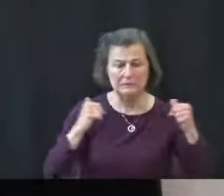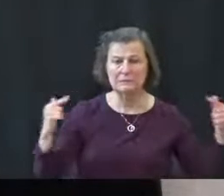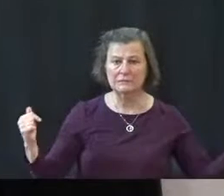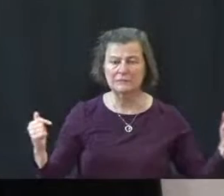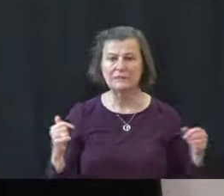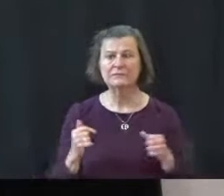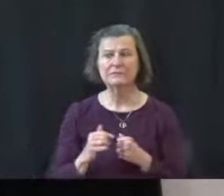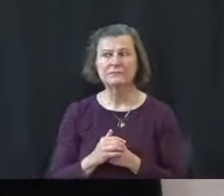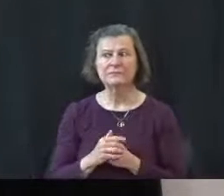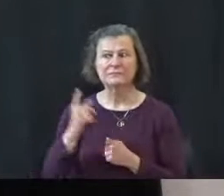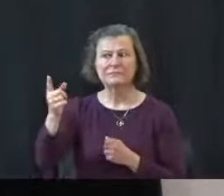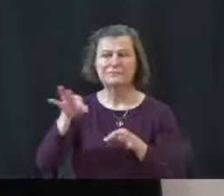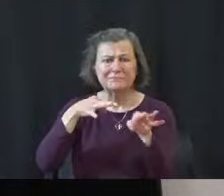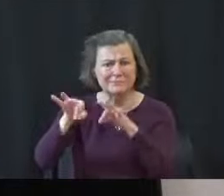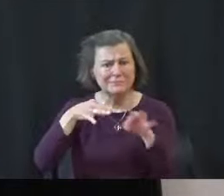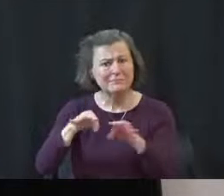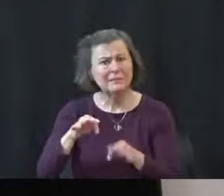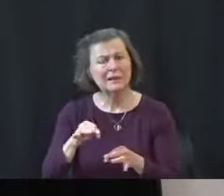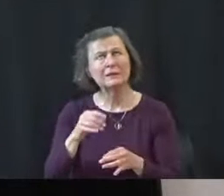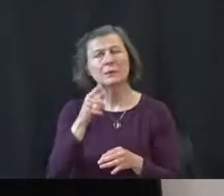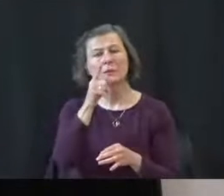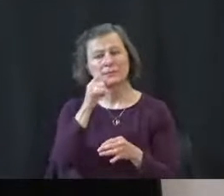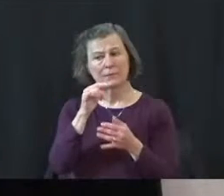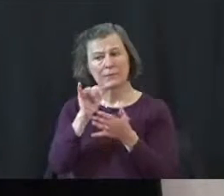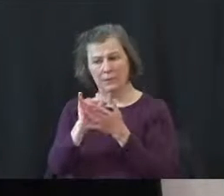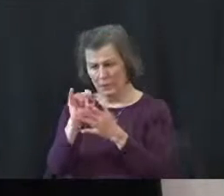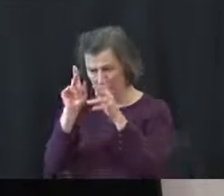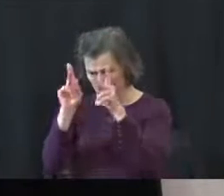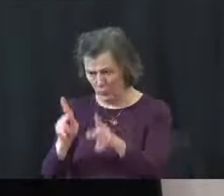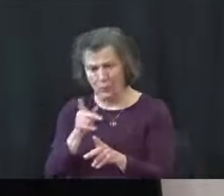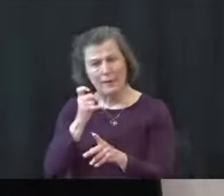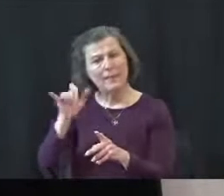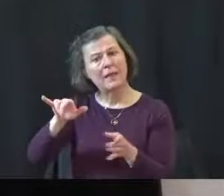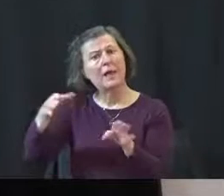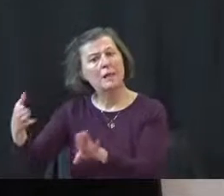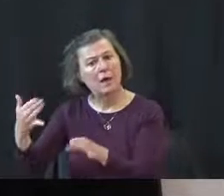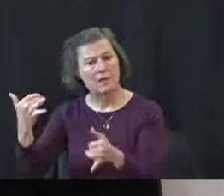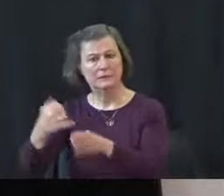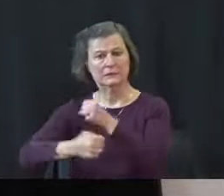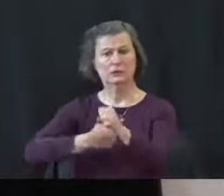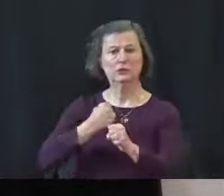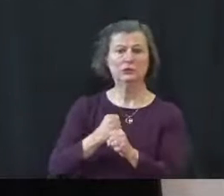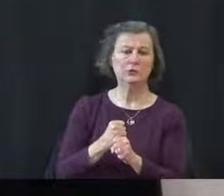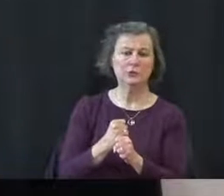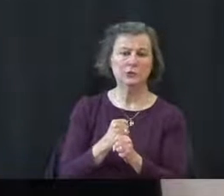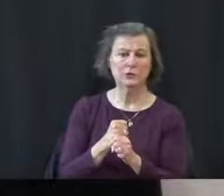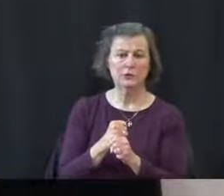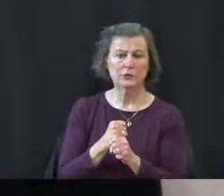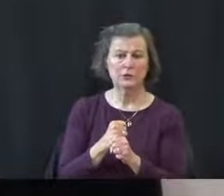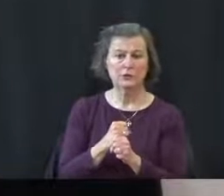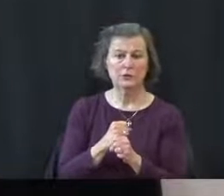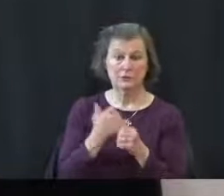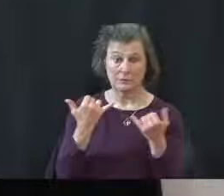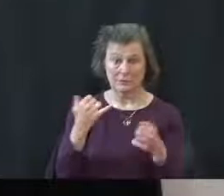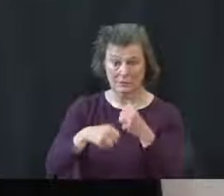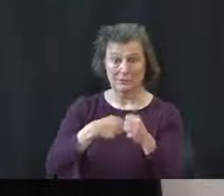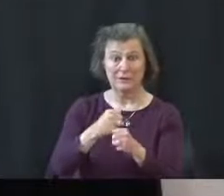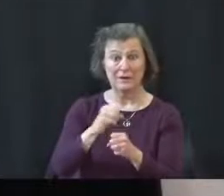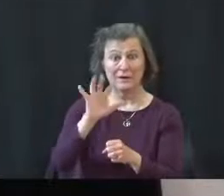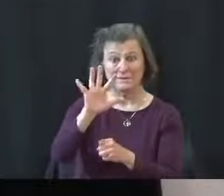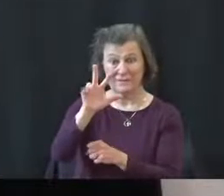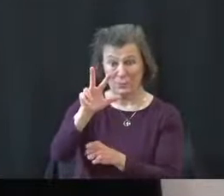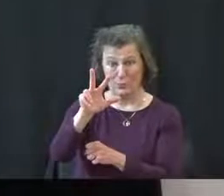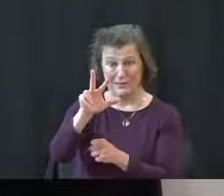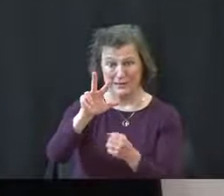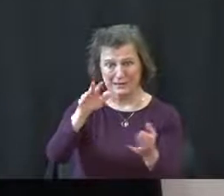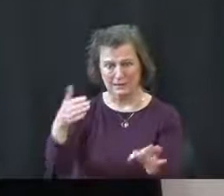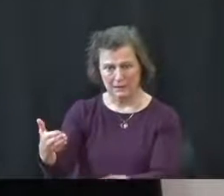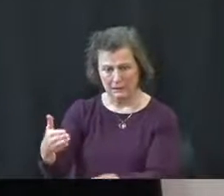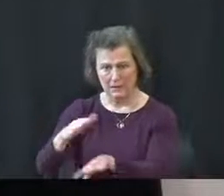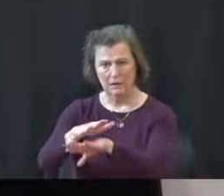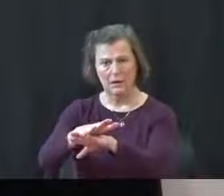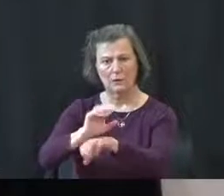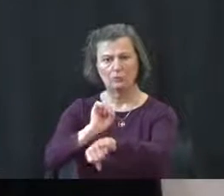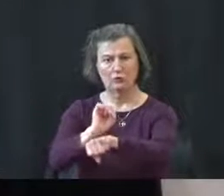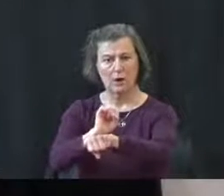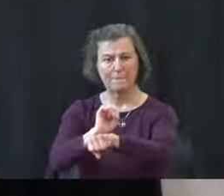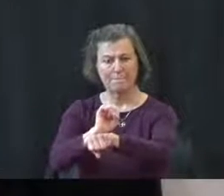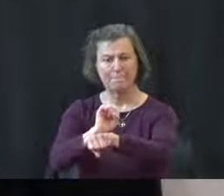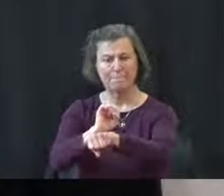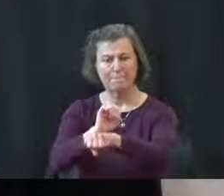They tell me of the ones they have lost this year -- there were 53 who died on the job